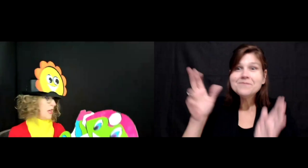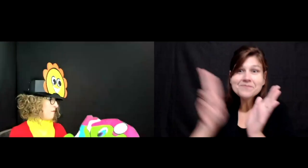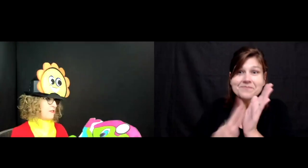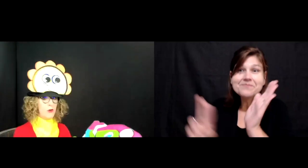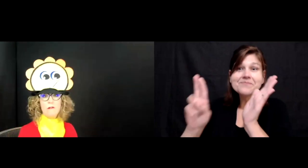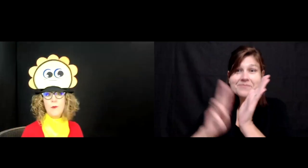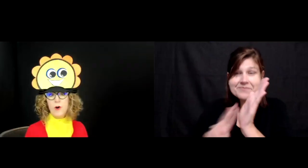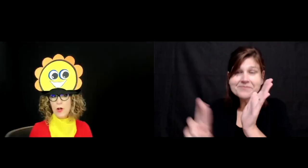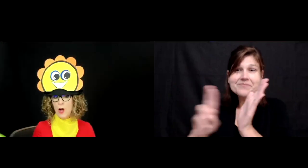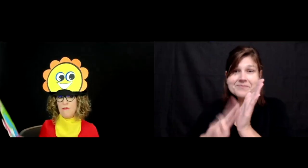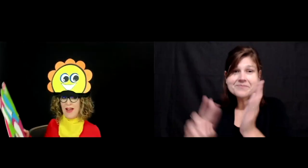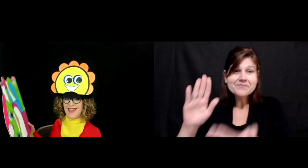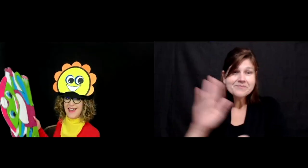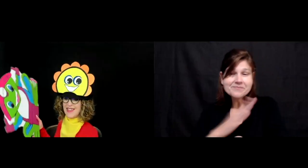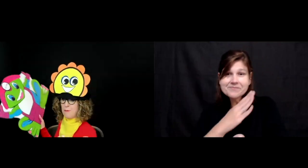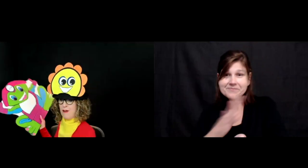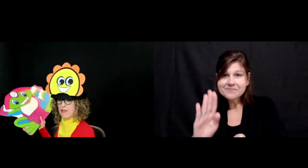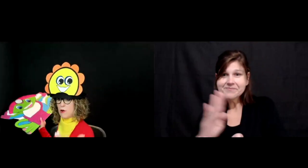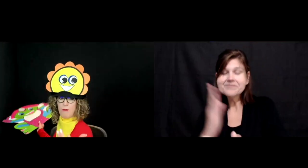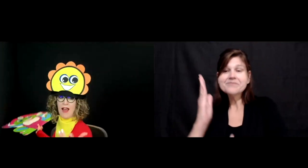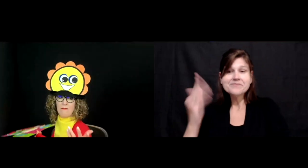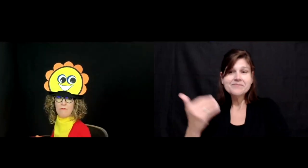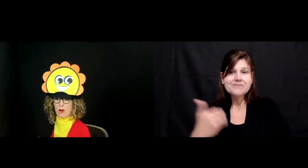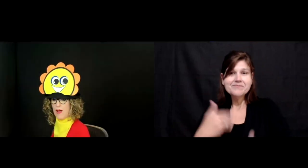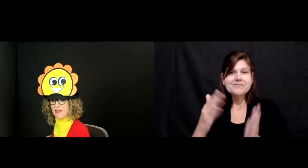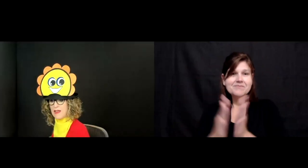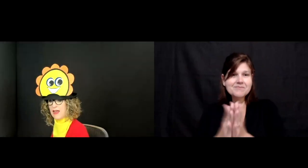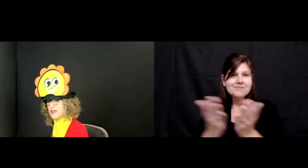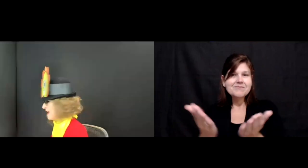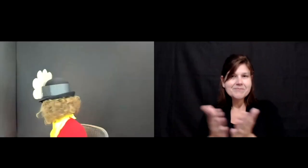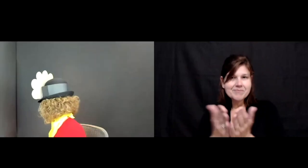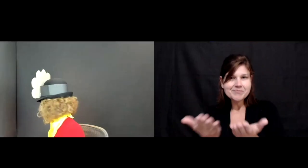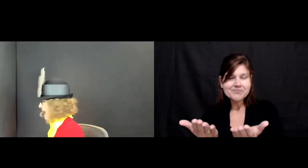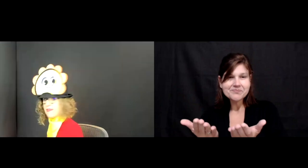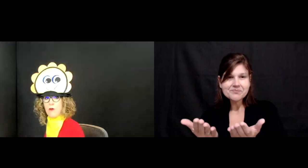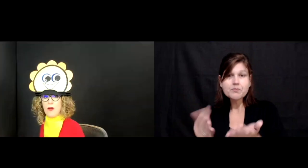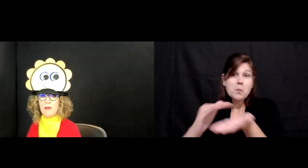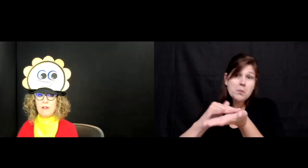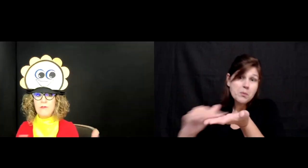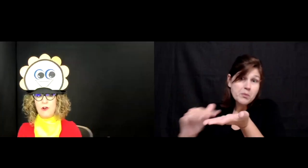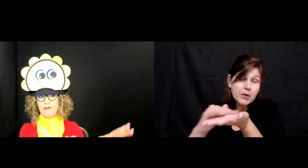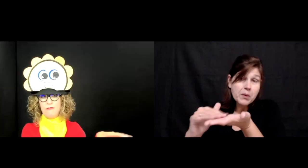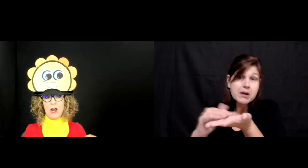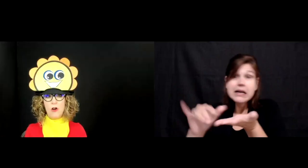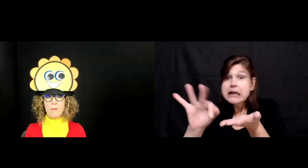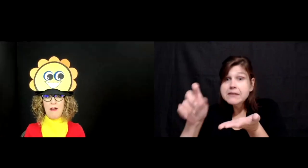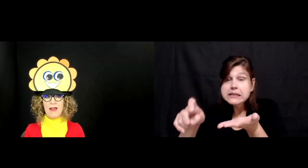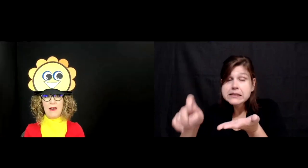You have a storybook provided in print or braille if you've requested it. So some children read along in braille